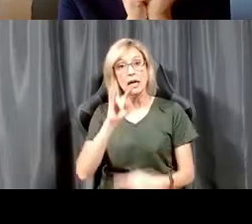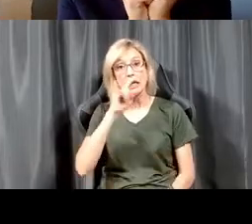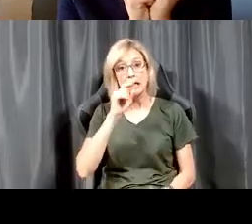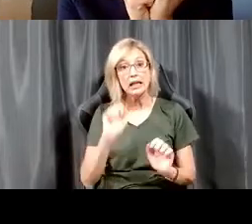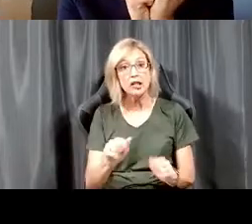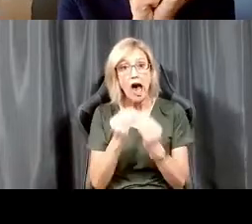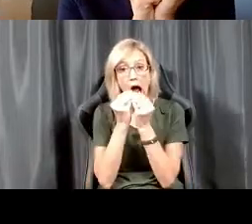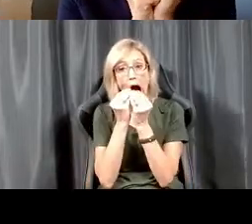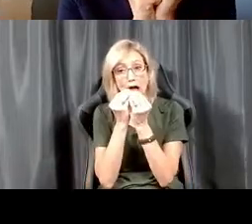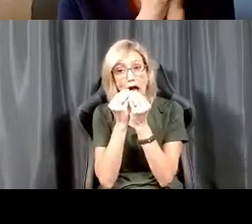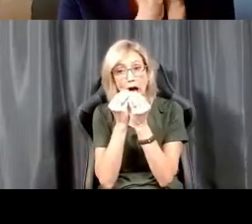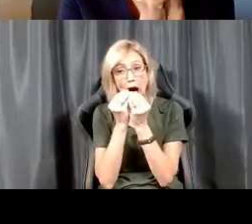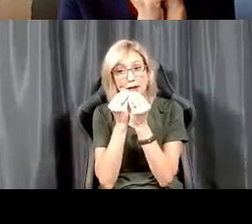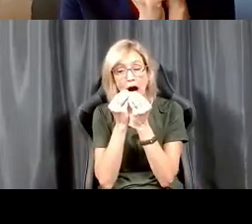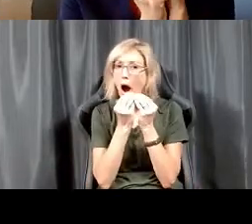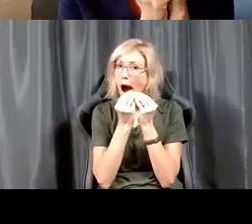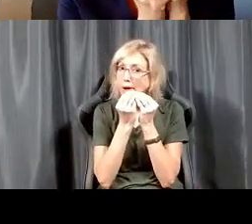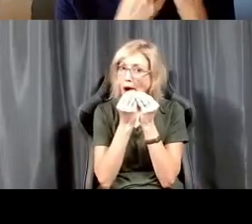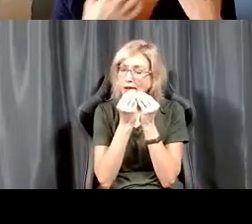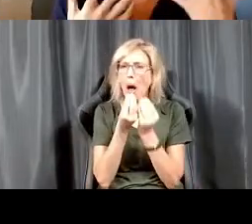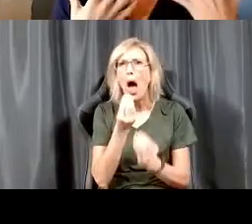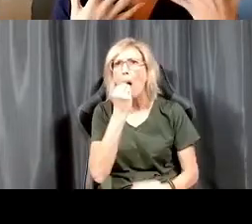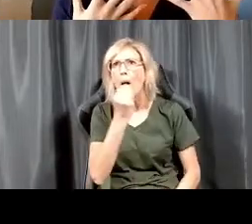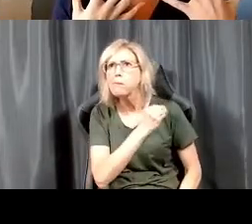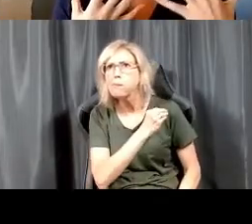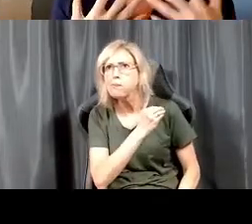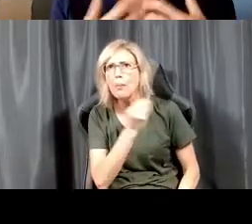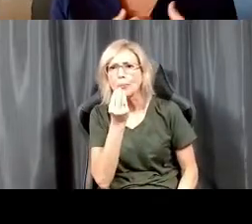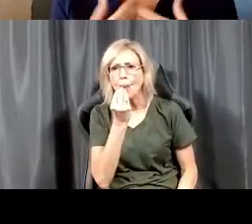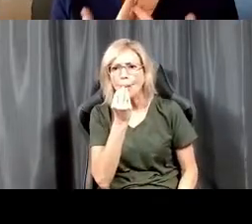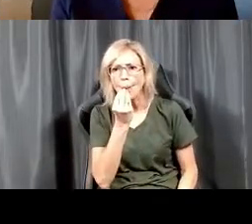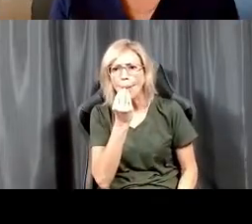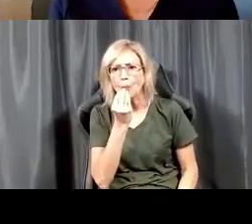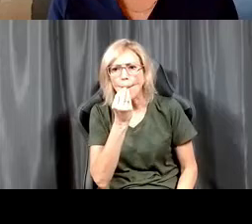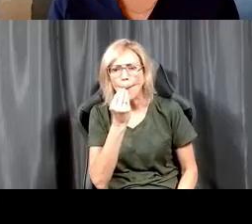them, explore them in their cheeks, suck on them, they're easy to clean.